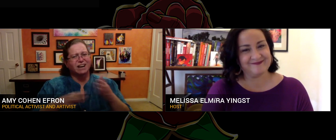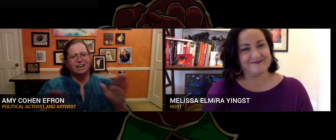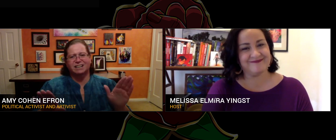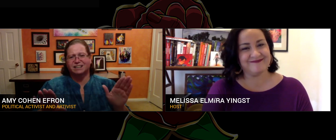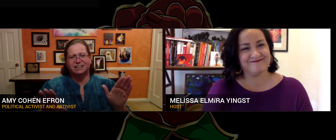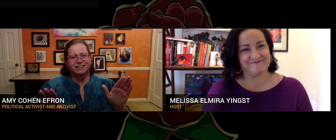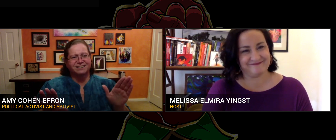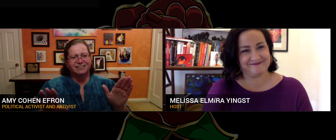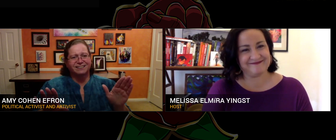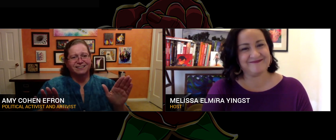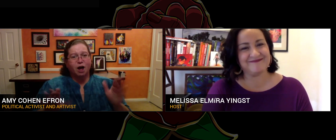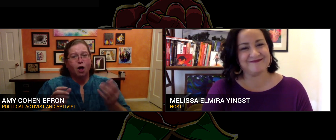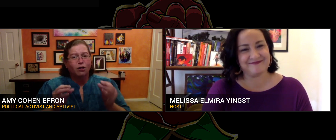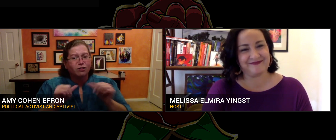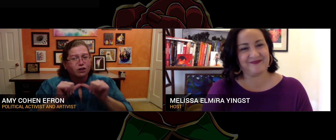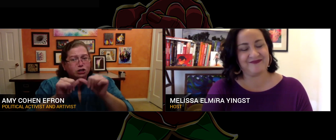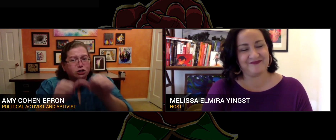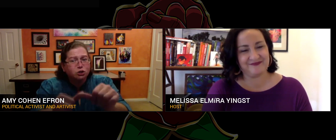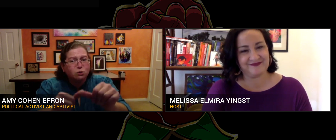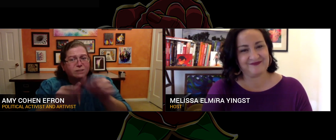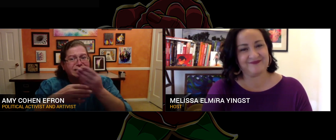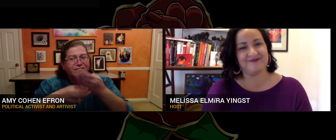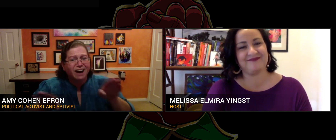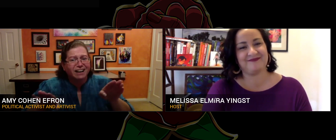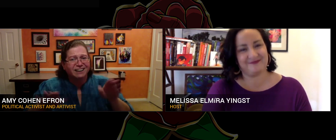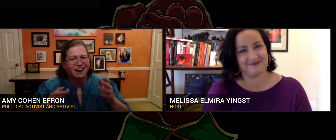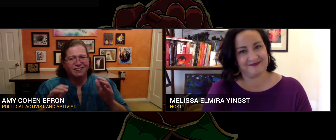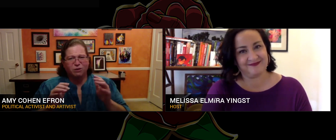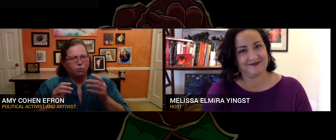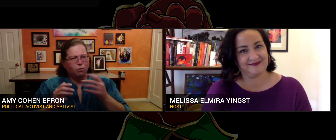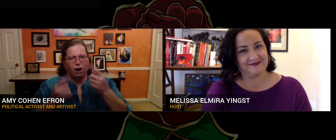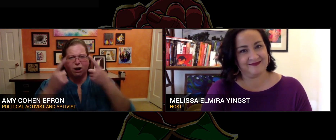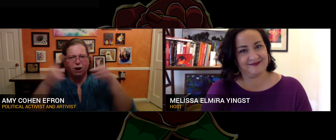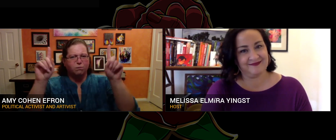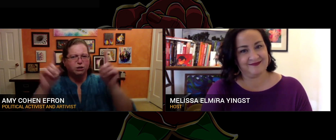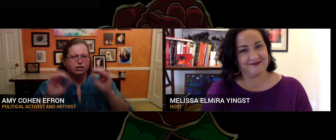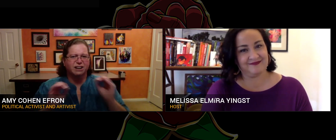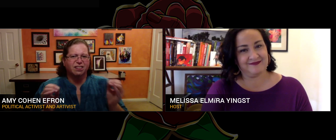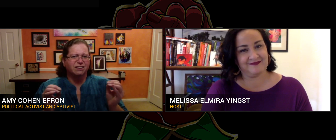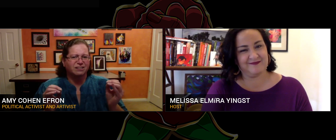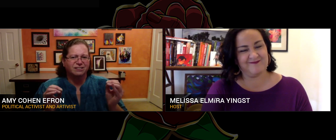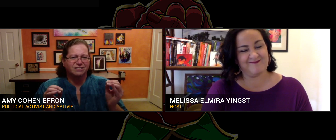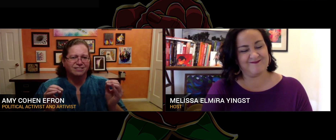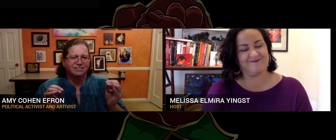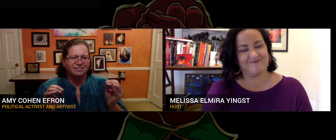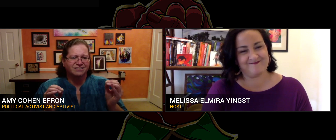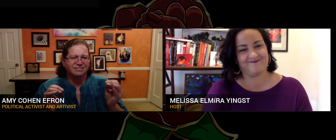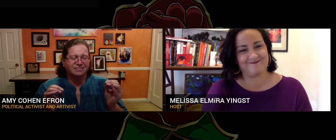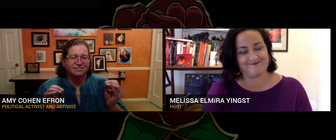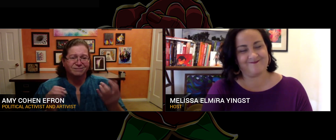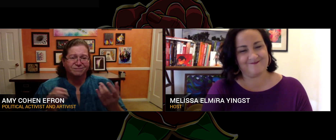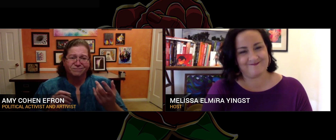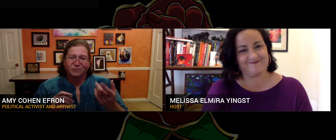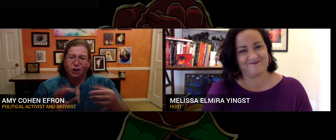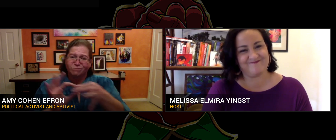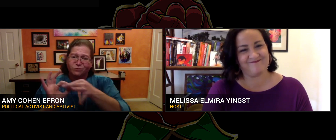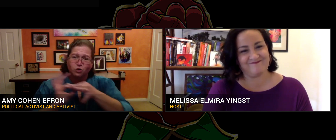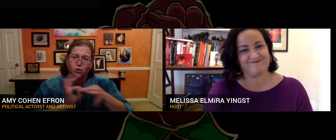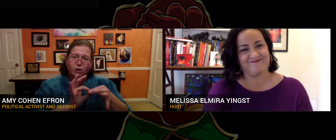We're too divided as a country. Continuing that divide won't accomplish anything.